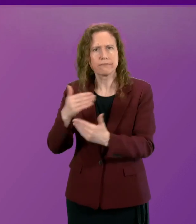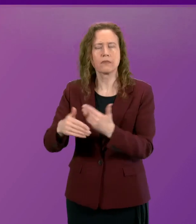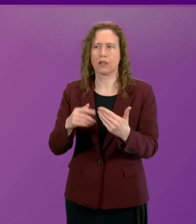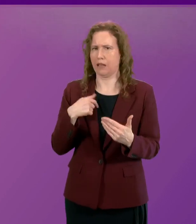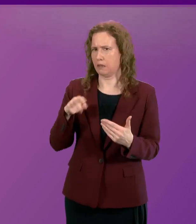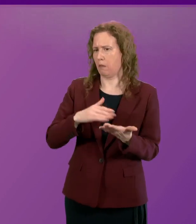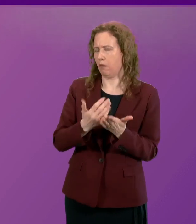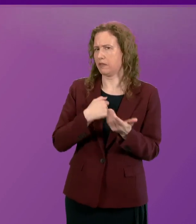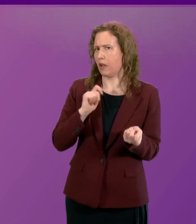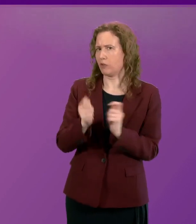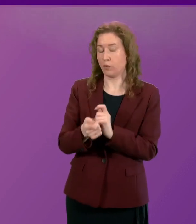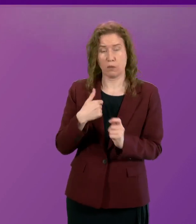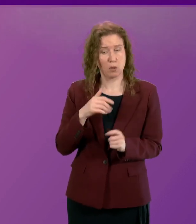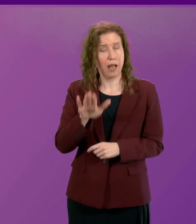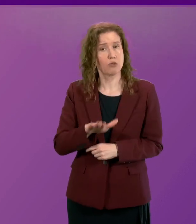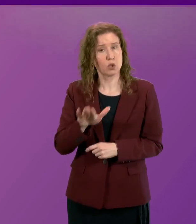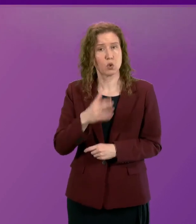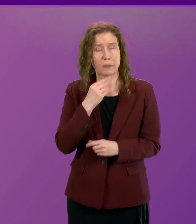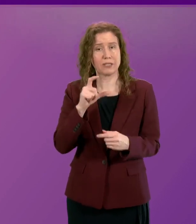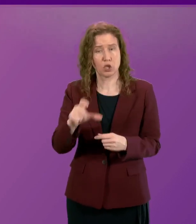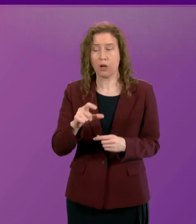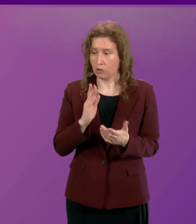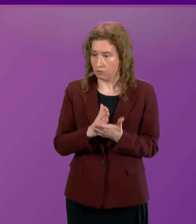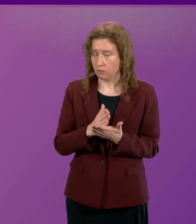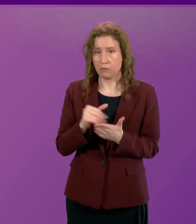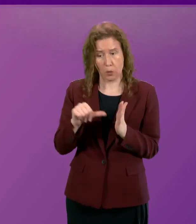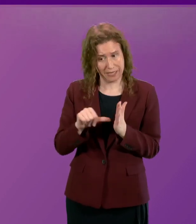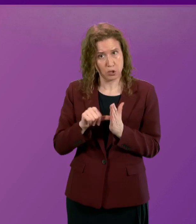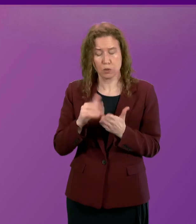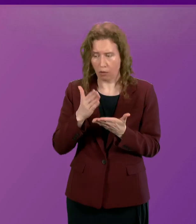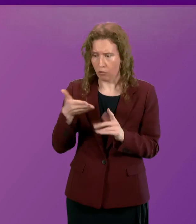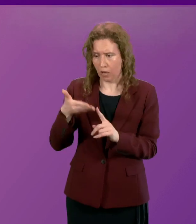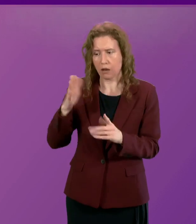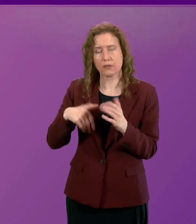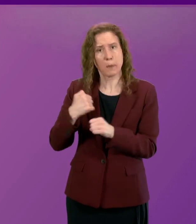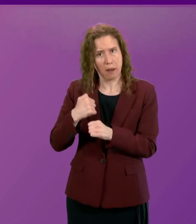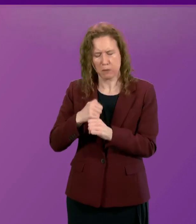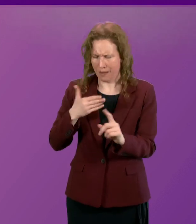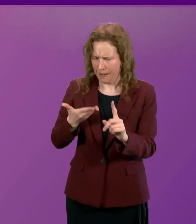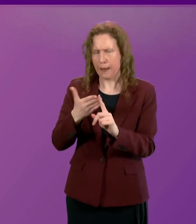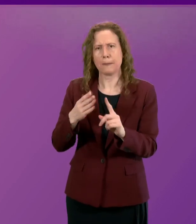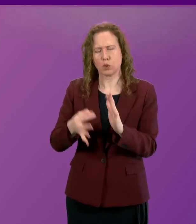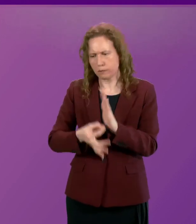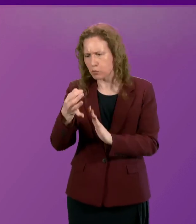undertaking, the service aims to reduce the times for which individuals are waiting for dermatology processes by improving the flow and handling of cases. I assure Mr Choudhury that those measures are being progressed by the Government with the aim of addressing the issue that he puts to me.